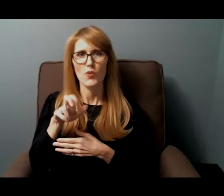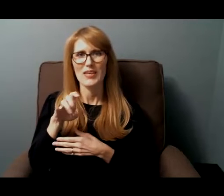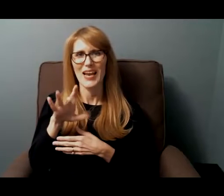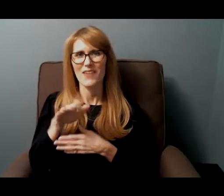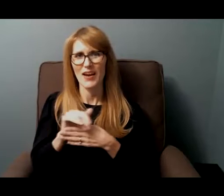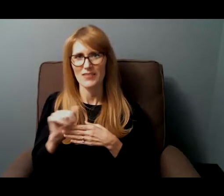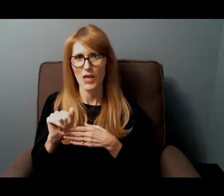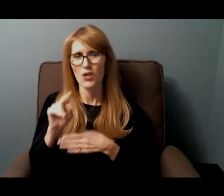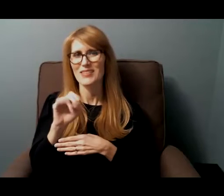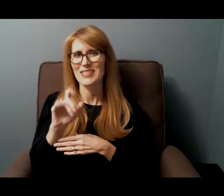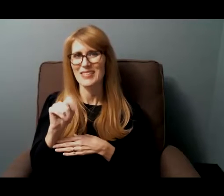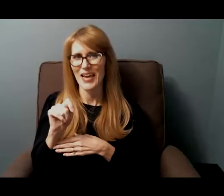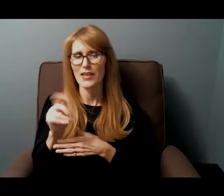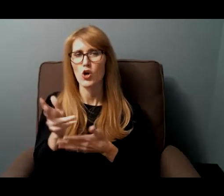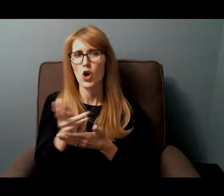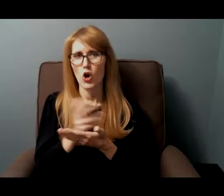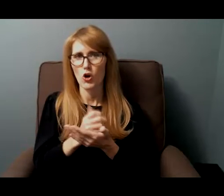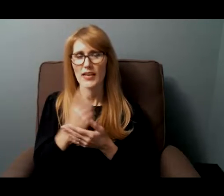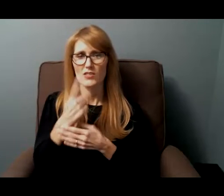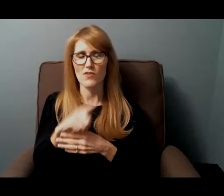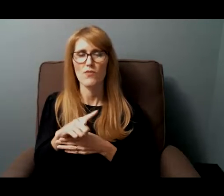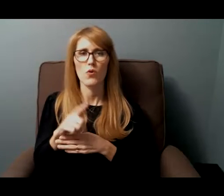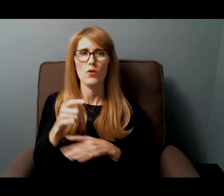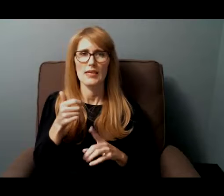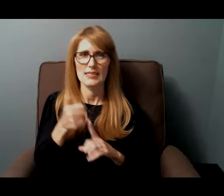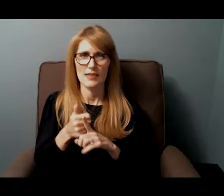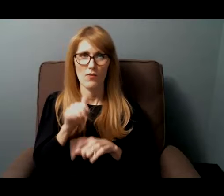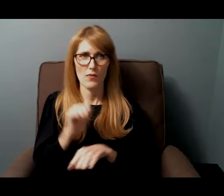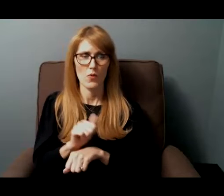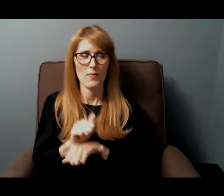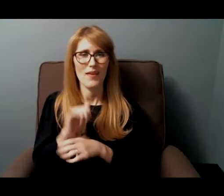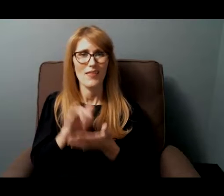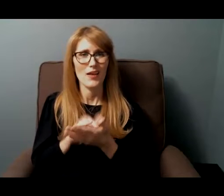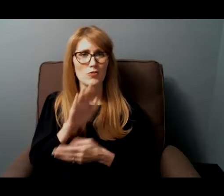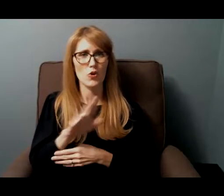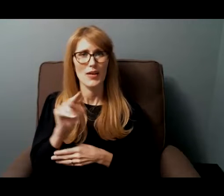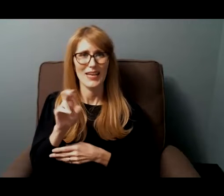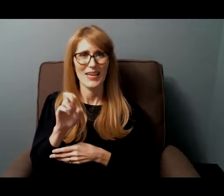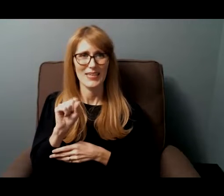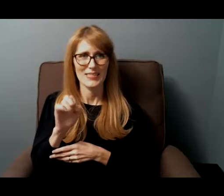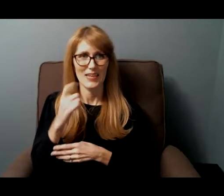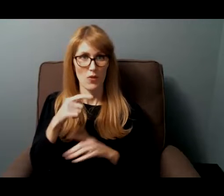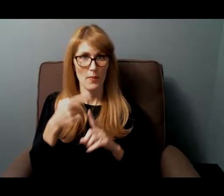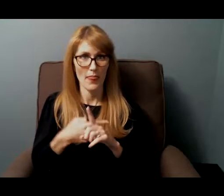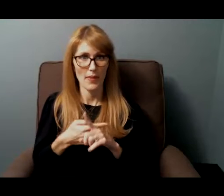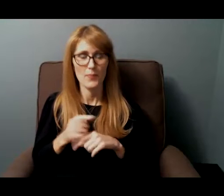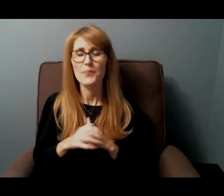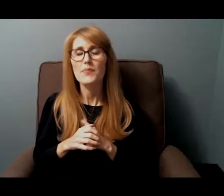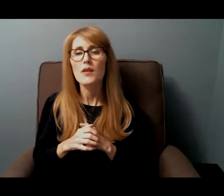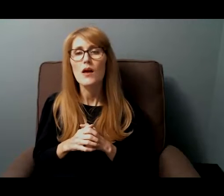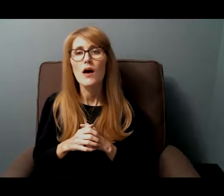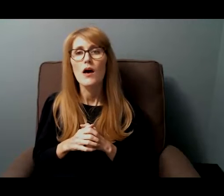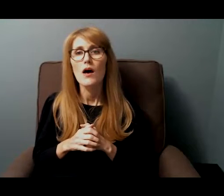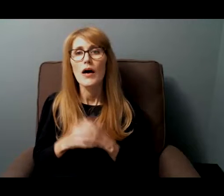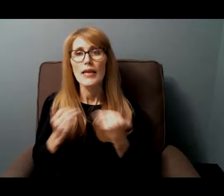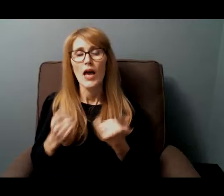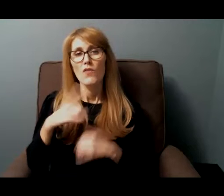employment. That's her NESE for the month. Now, for the SSDI program, Social Security